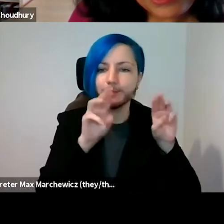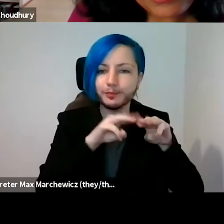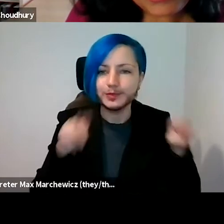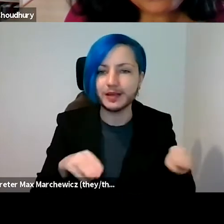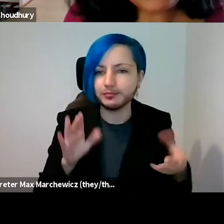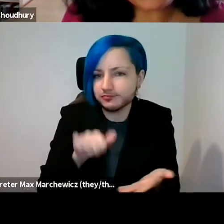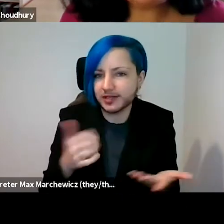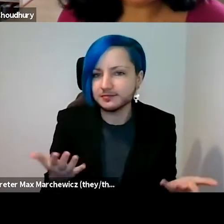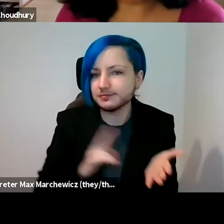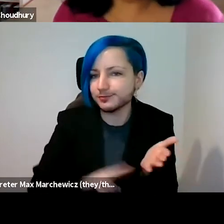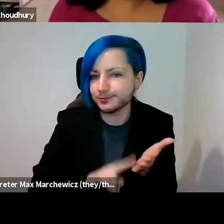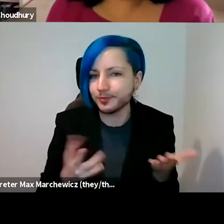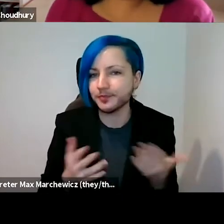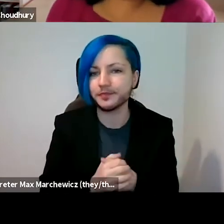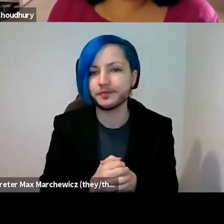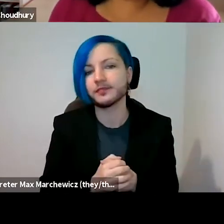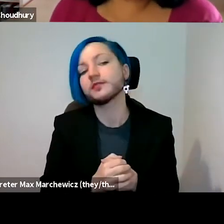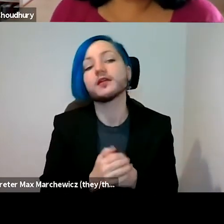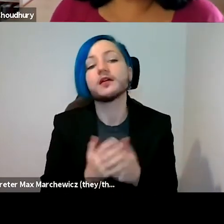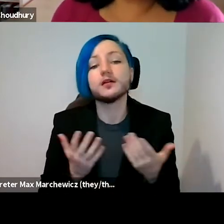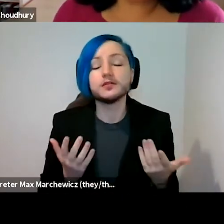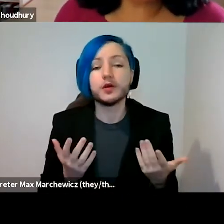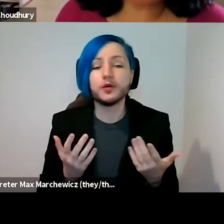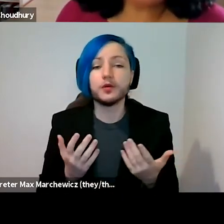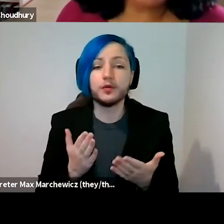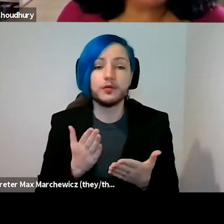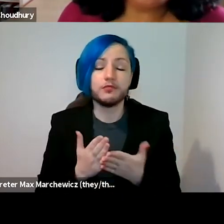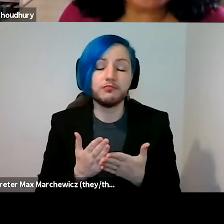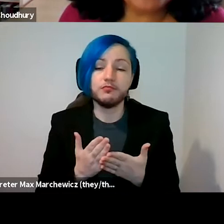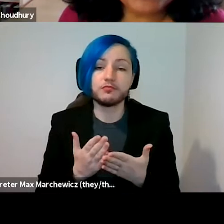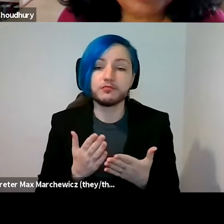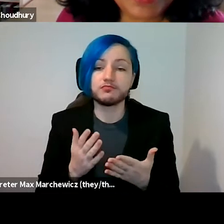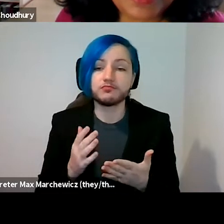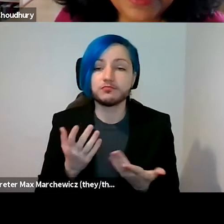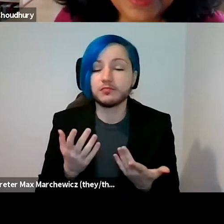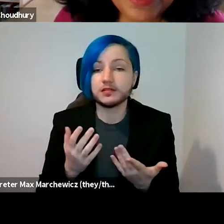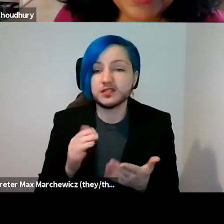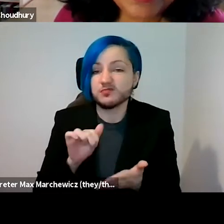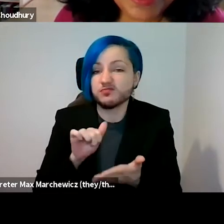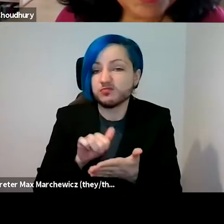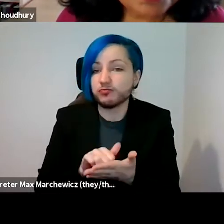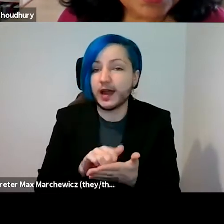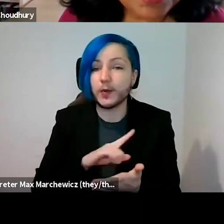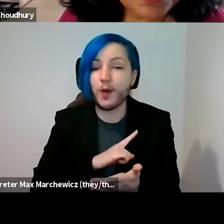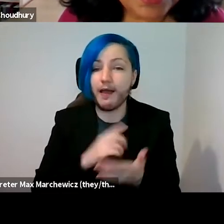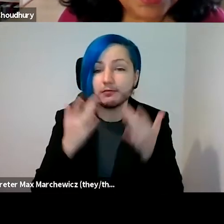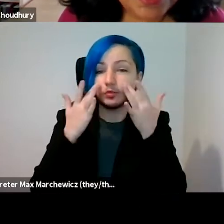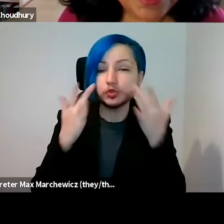And in a sense, that space is absolutely right, because it offers to put on display a slice of history,